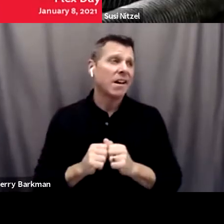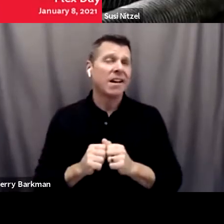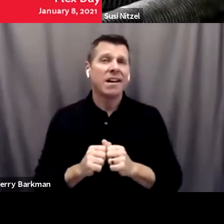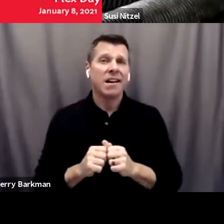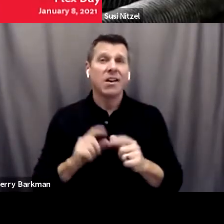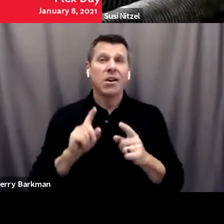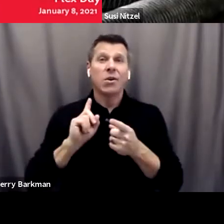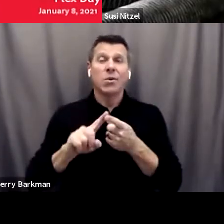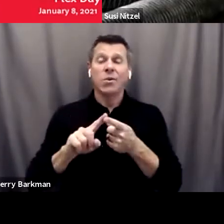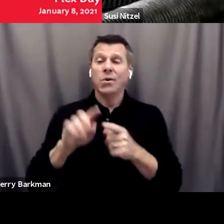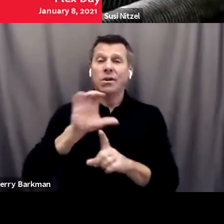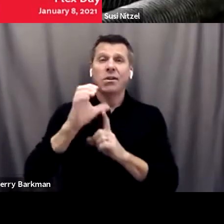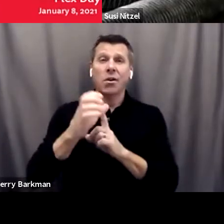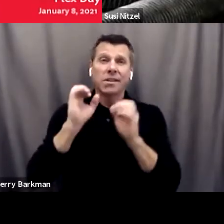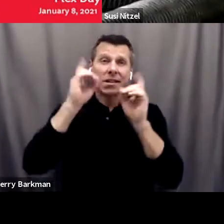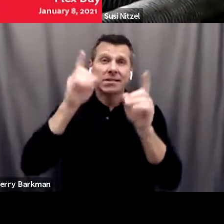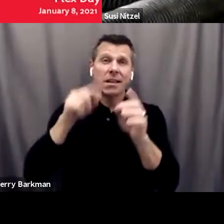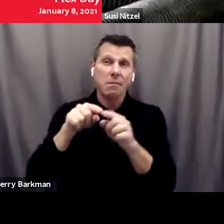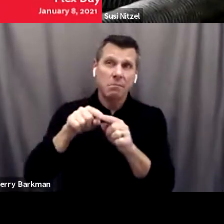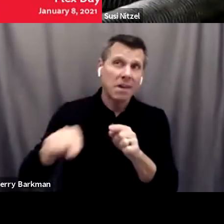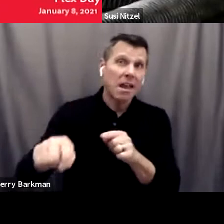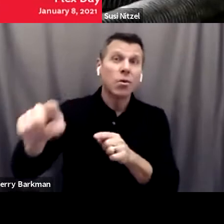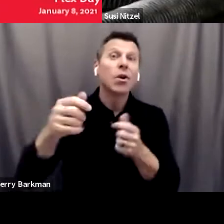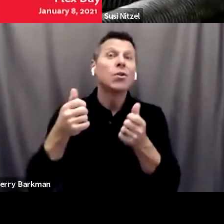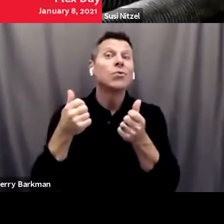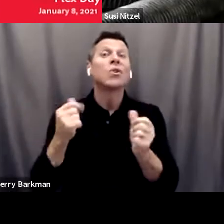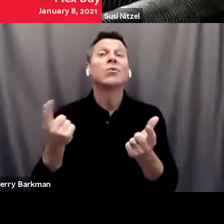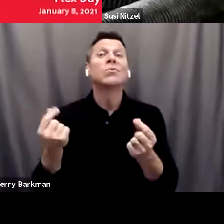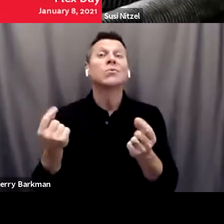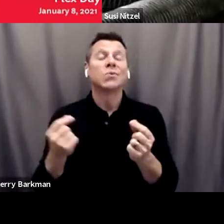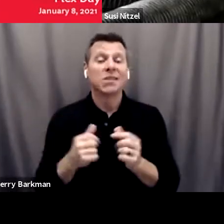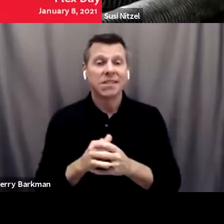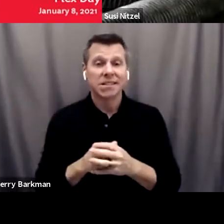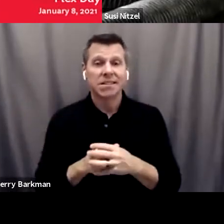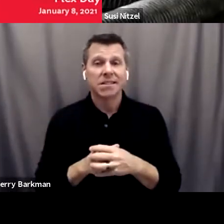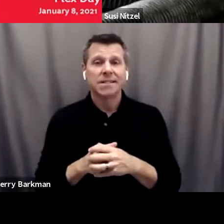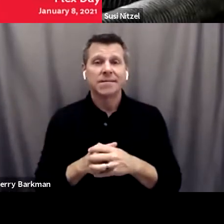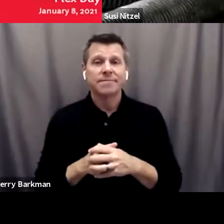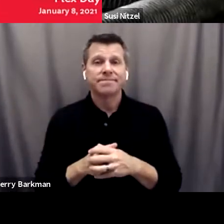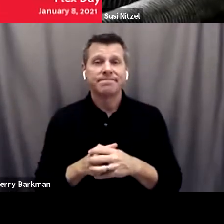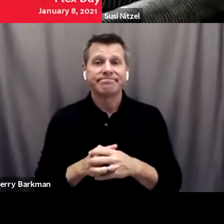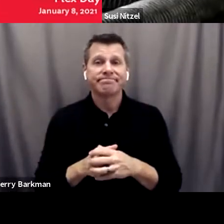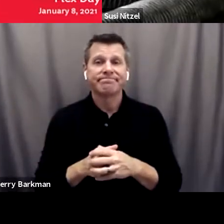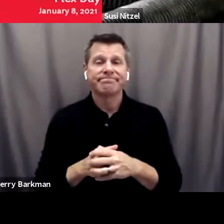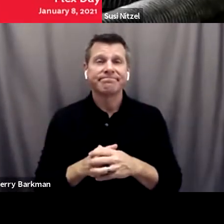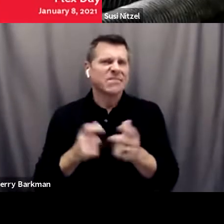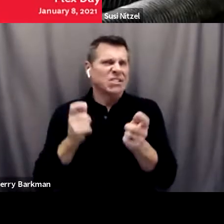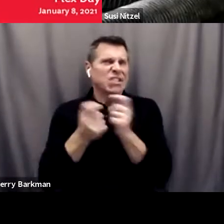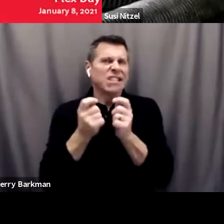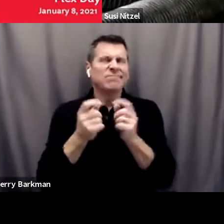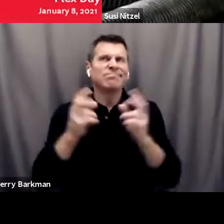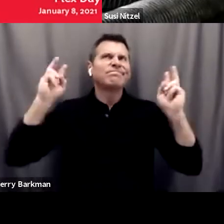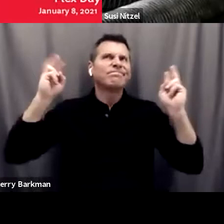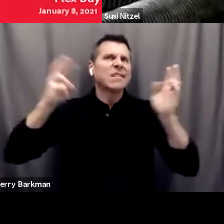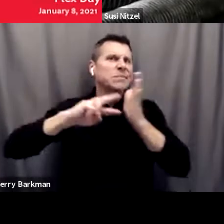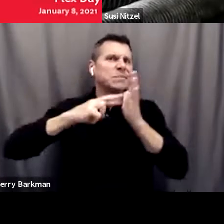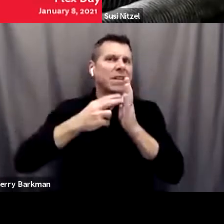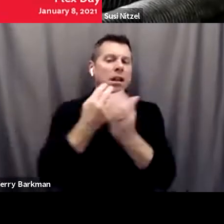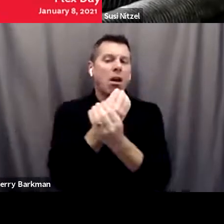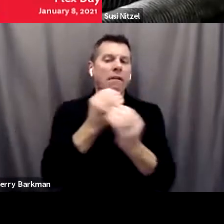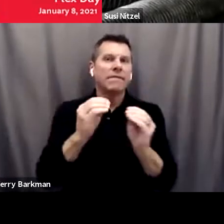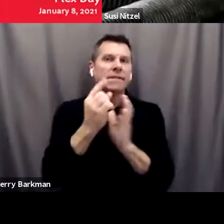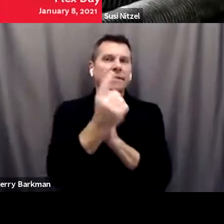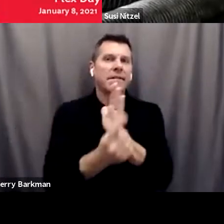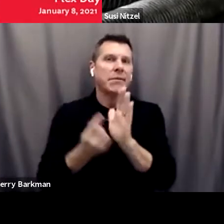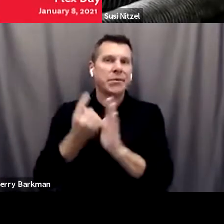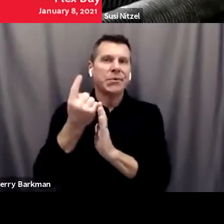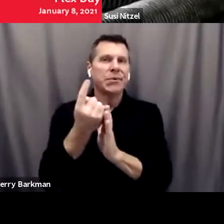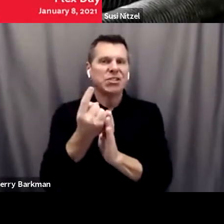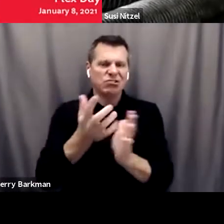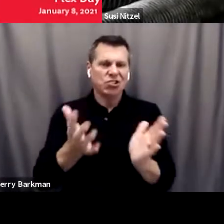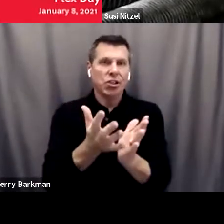and pathway, we're trying to kind of redefine our office hour and promote office hours so that students feel comfortable with what